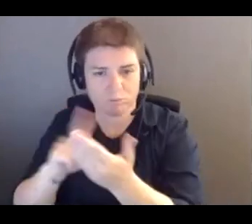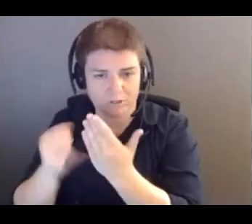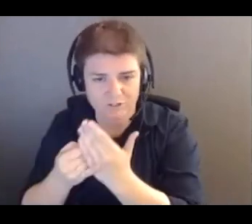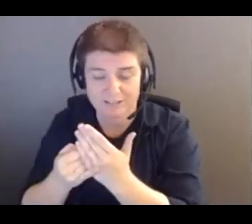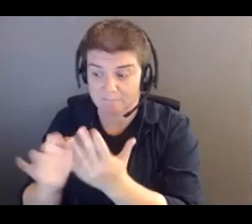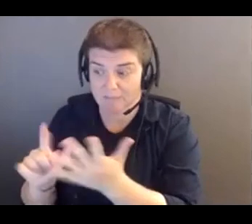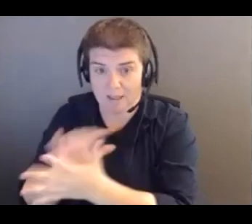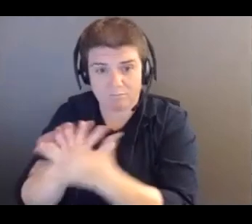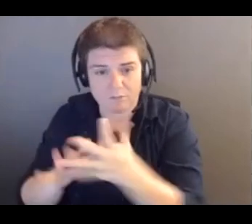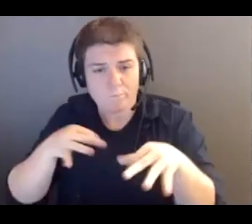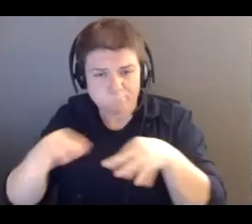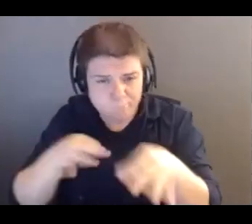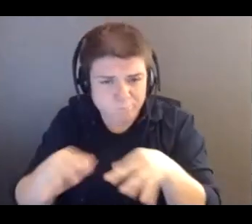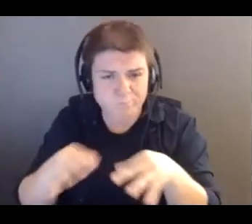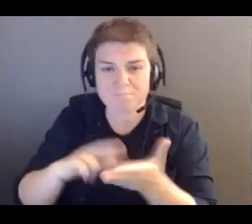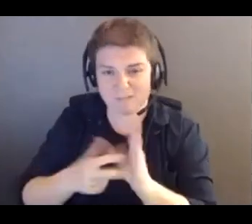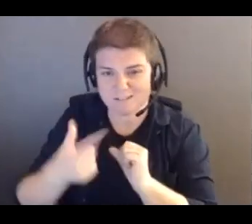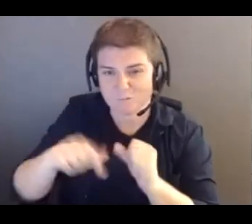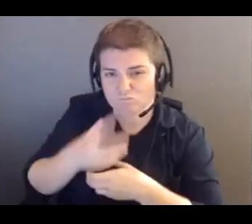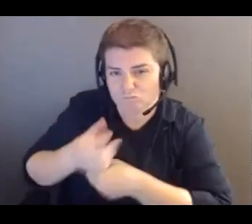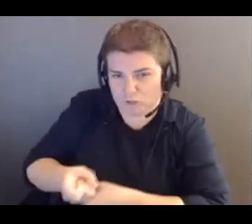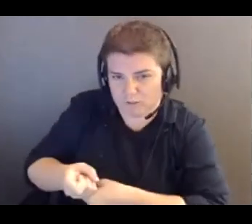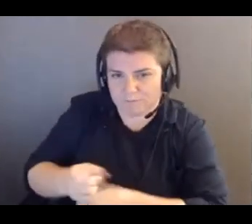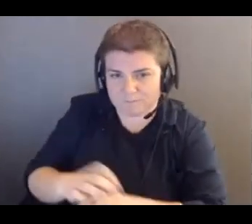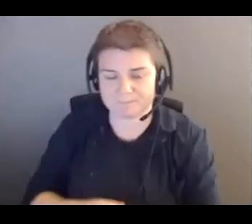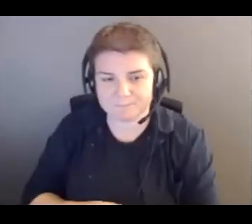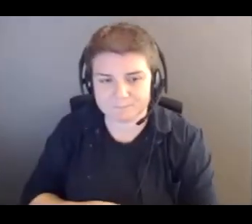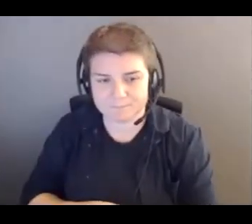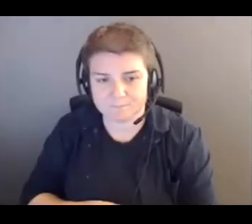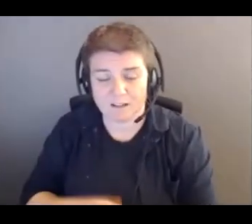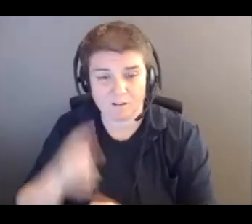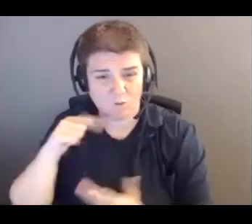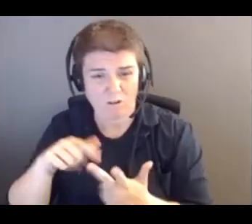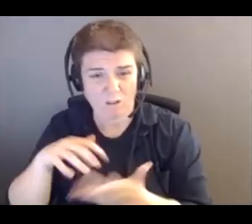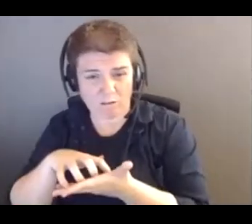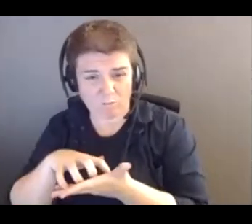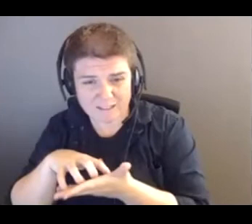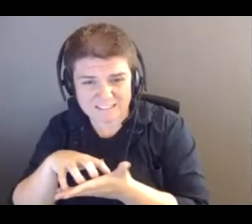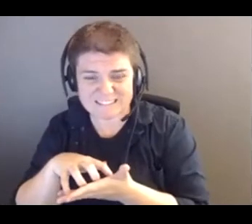and confidence. In contrast to that, in a weak application, it doesn't matter how great